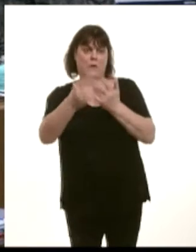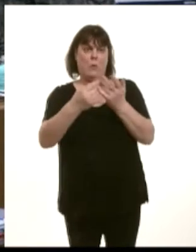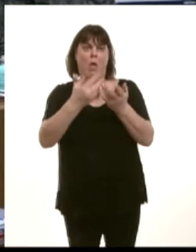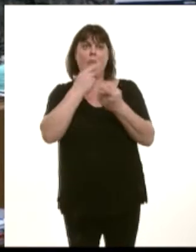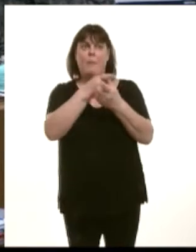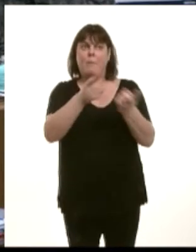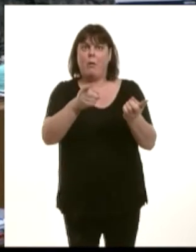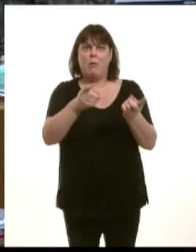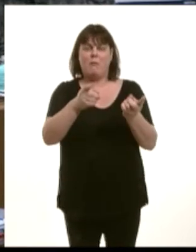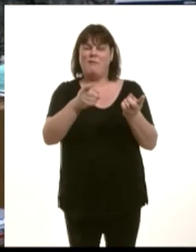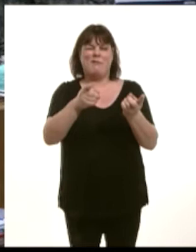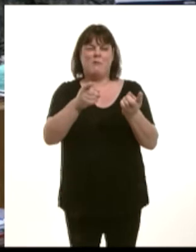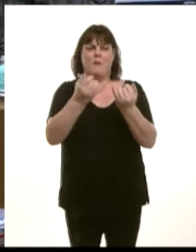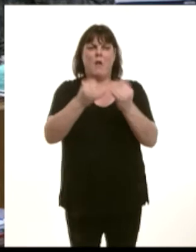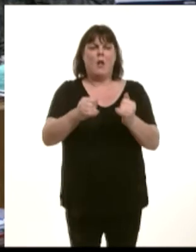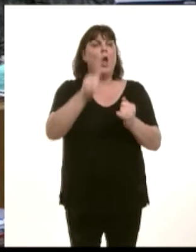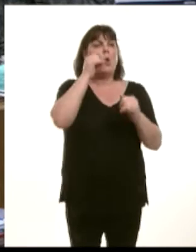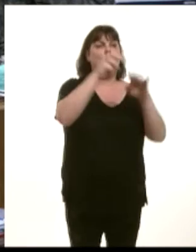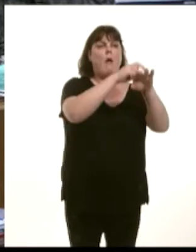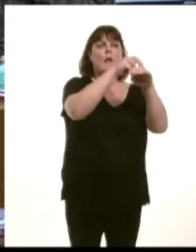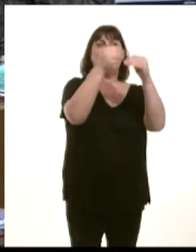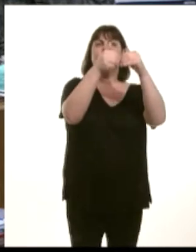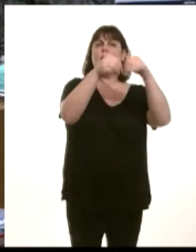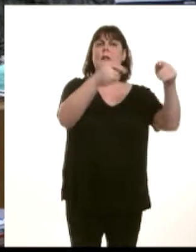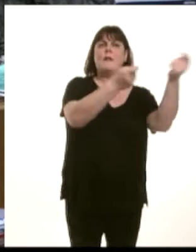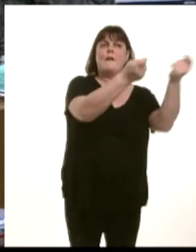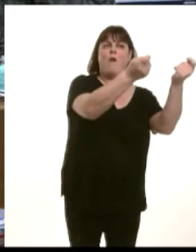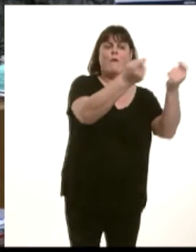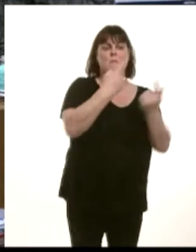the reality is that it is financially very much part of the UK system.